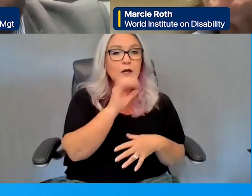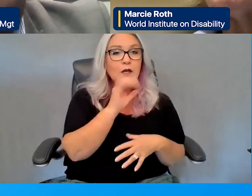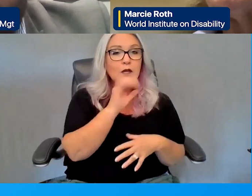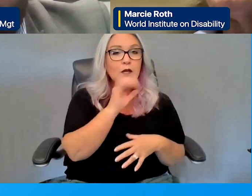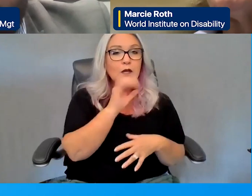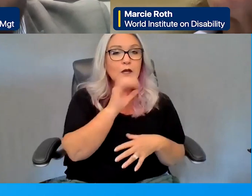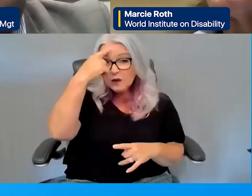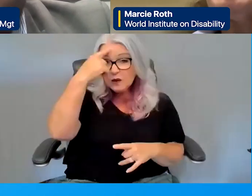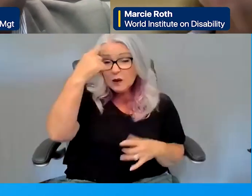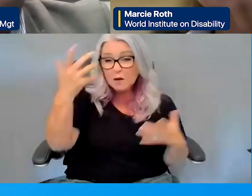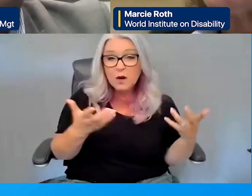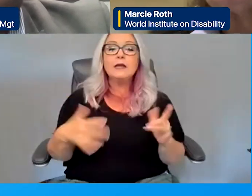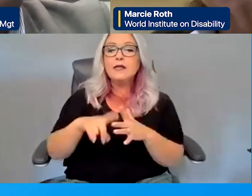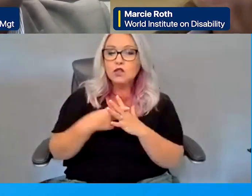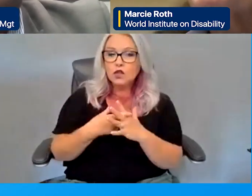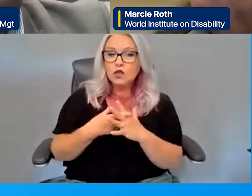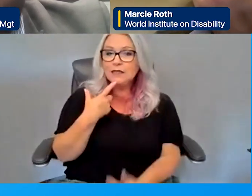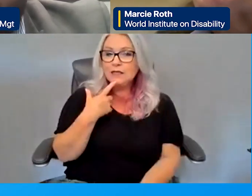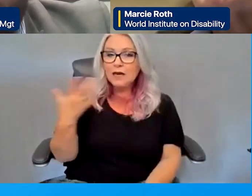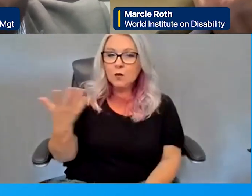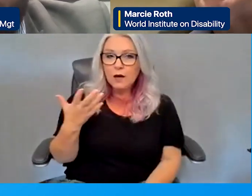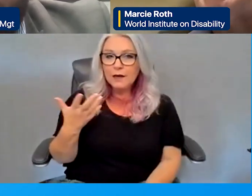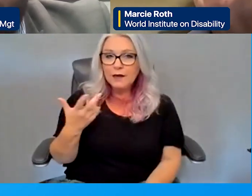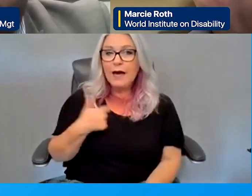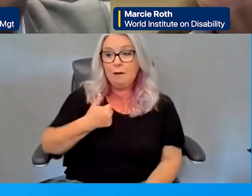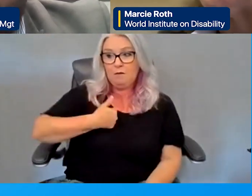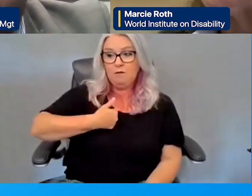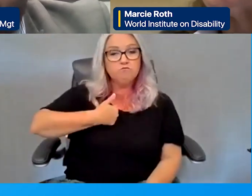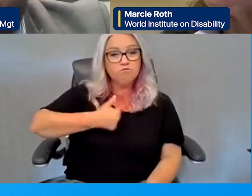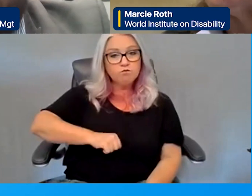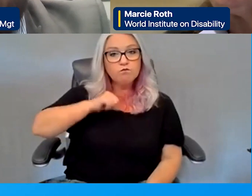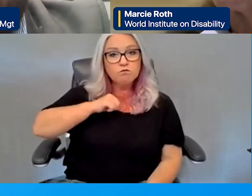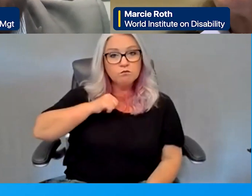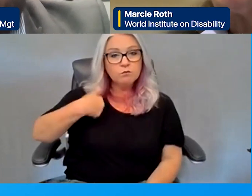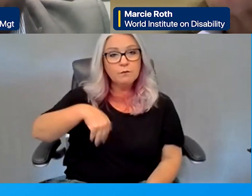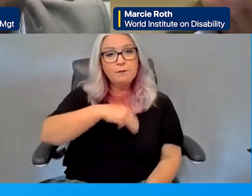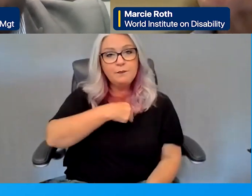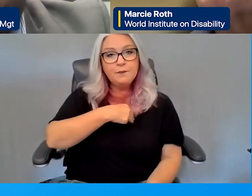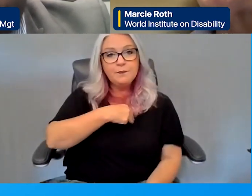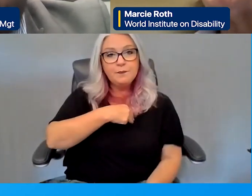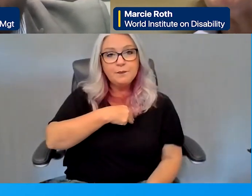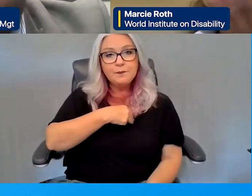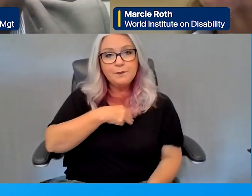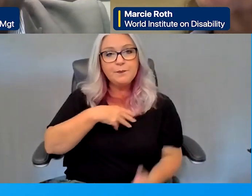begin by saying I am a proud member of the American Red